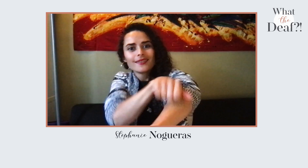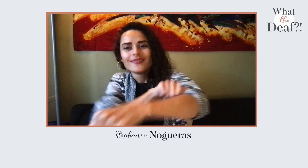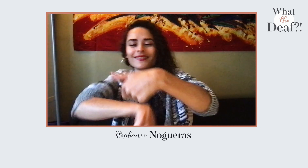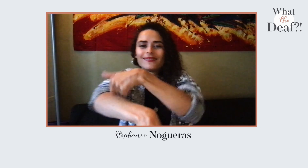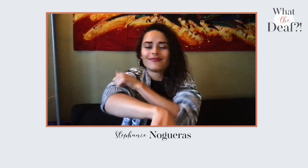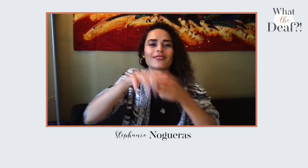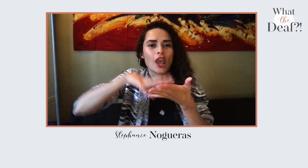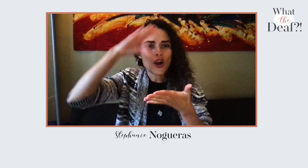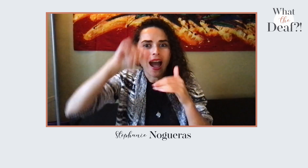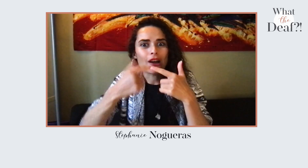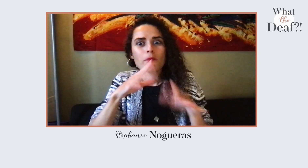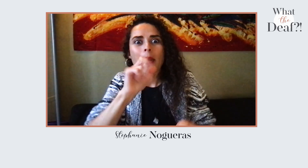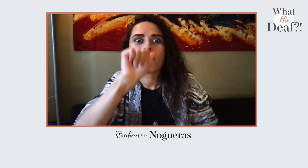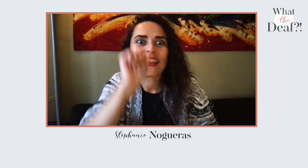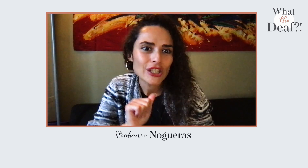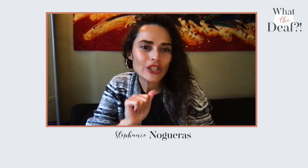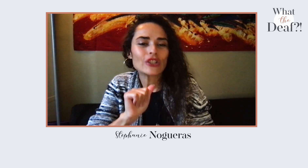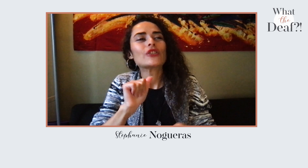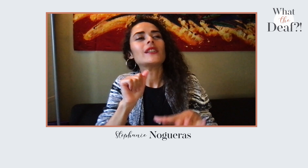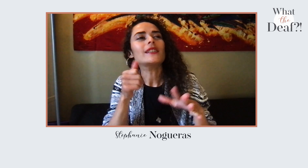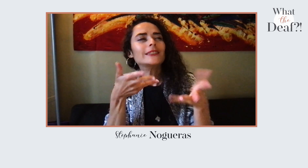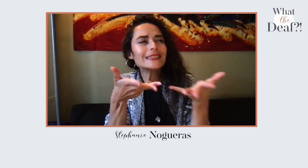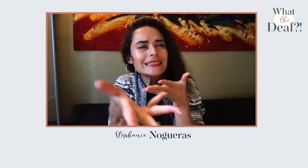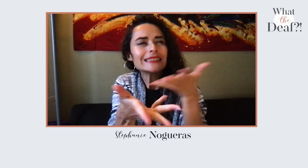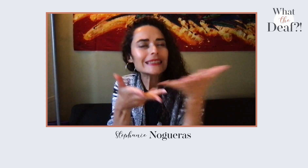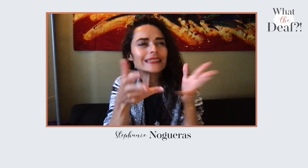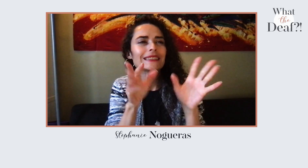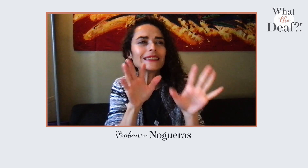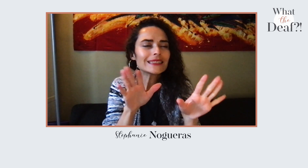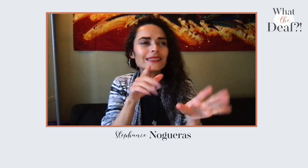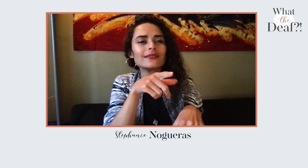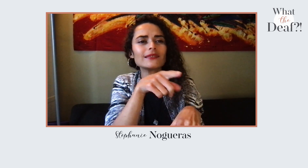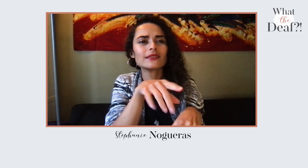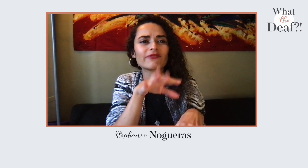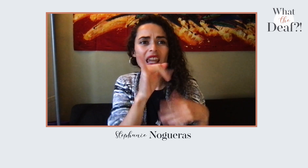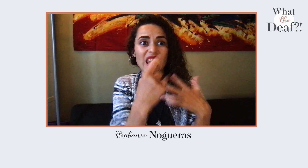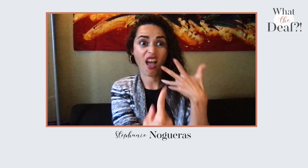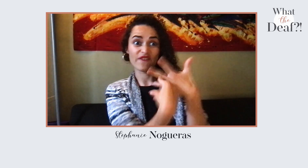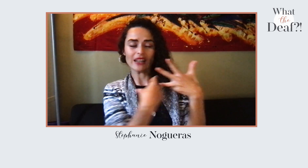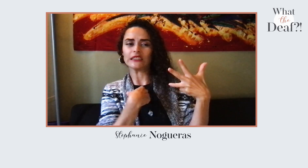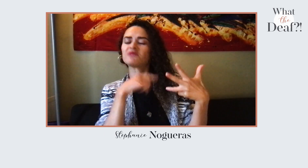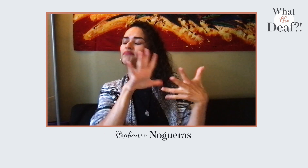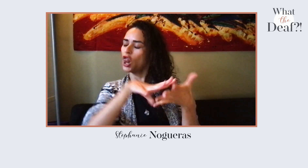roll up my sleeves and get ready, and I really had to learn how to be patient, you know? To be able to have these conversations.